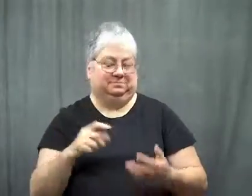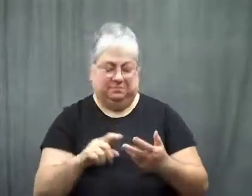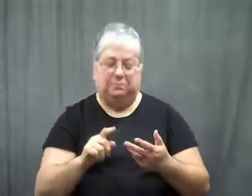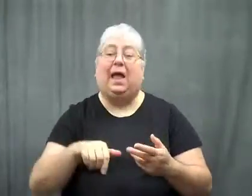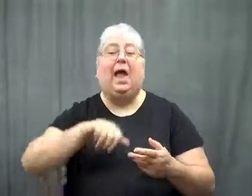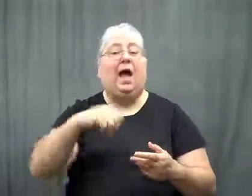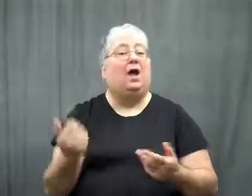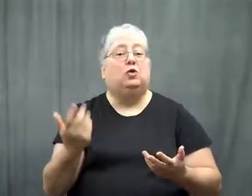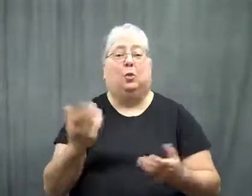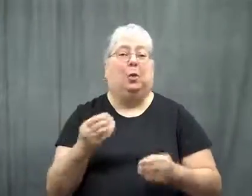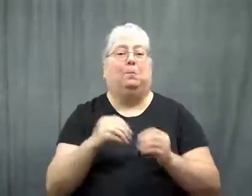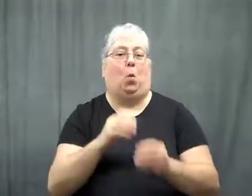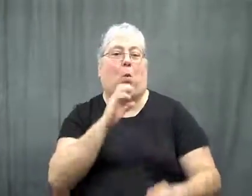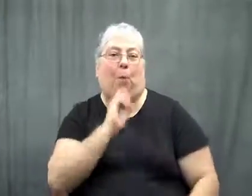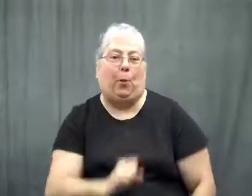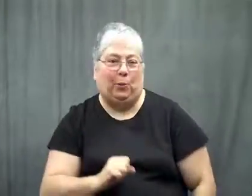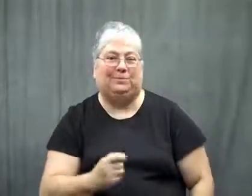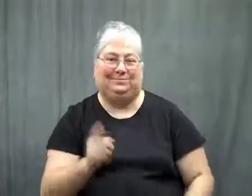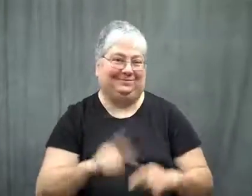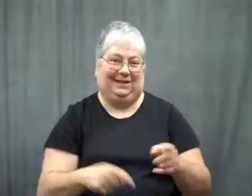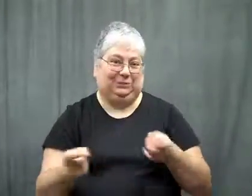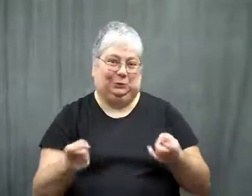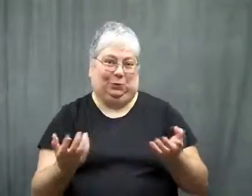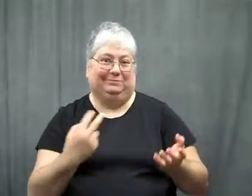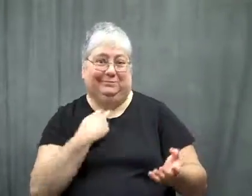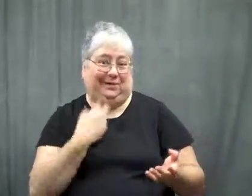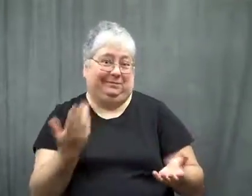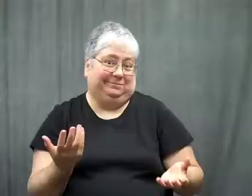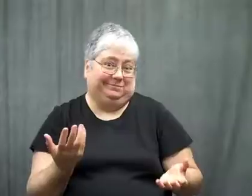Aging is another factor you can't control. You're stuck with it.